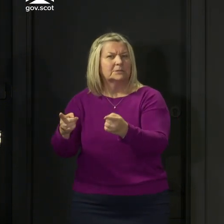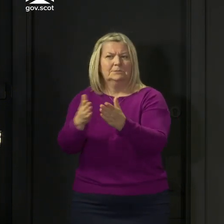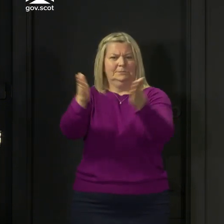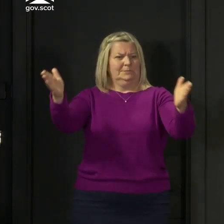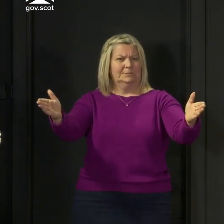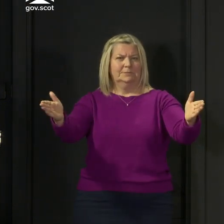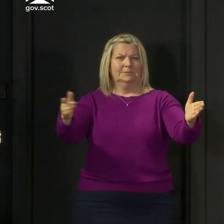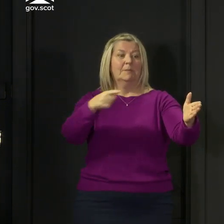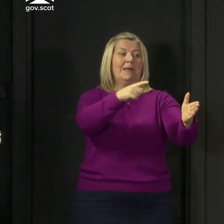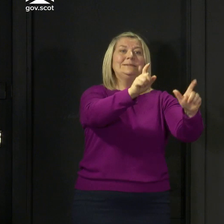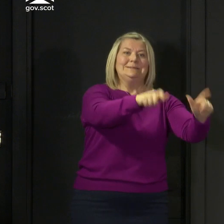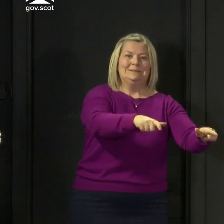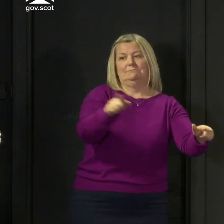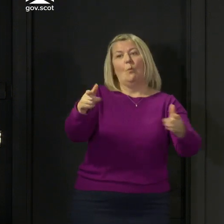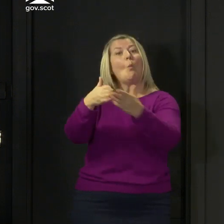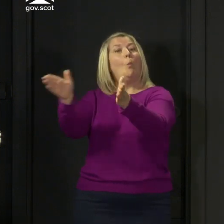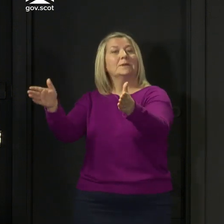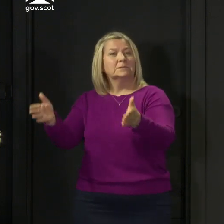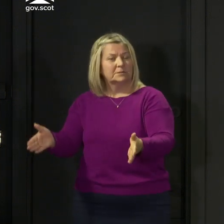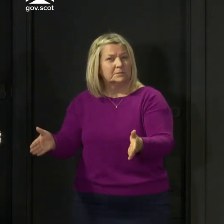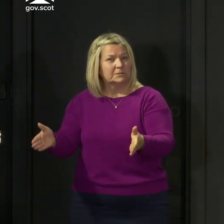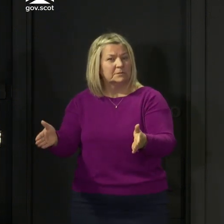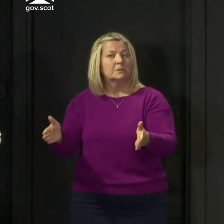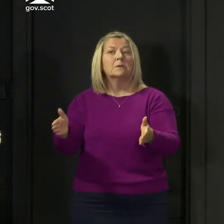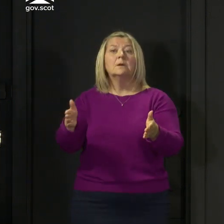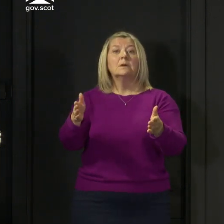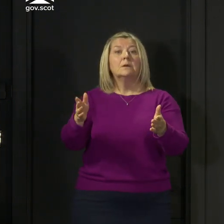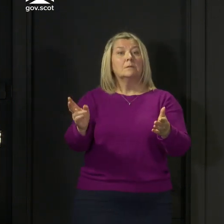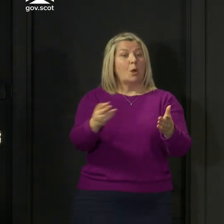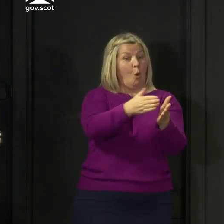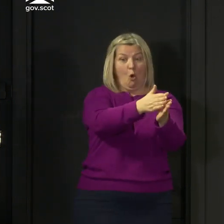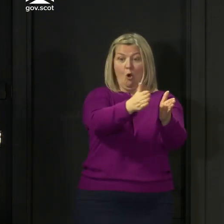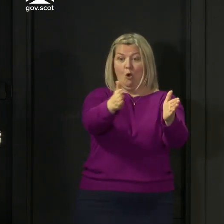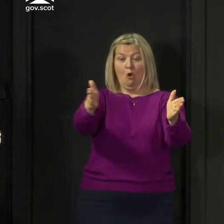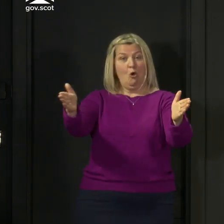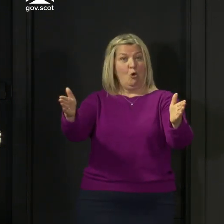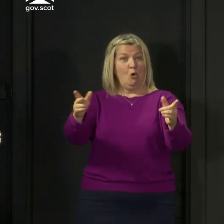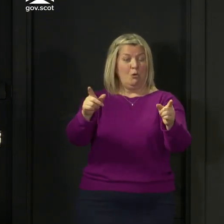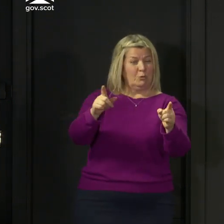and asked companies to consider whether they are doing work that is essential or material